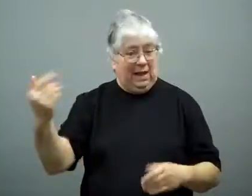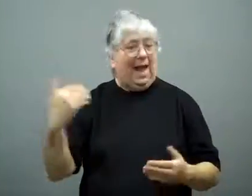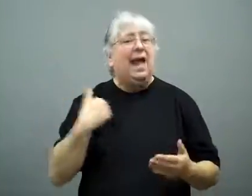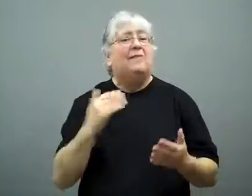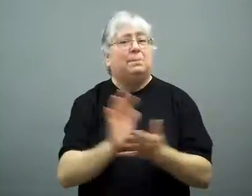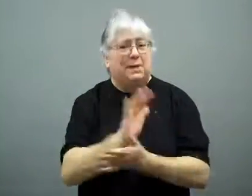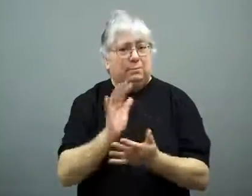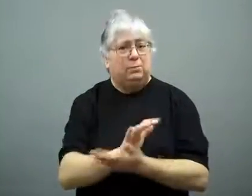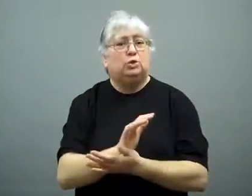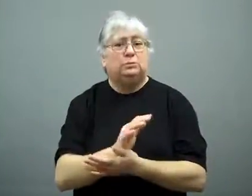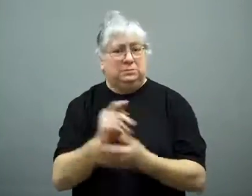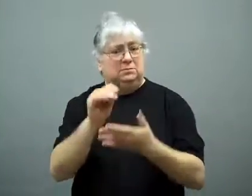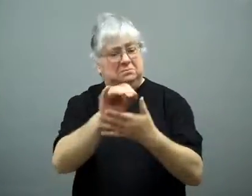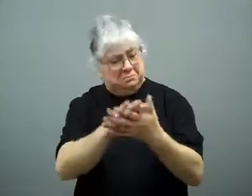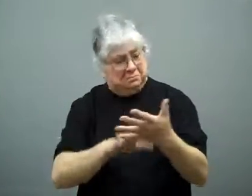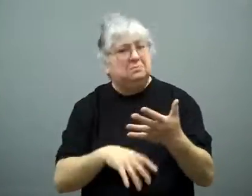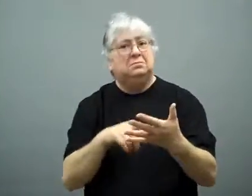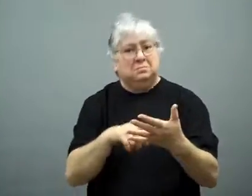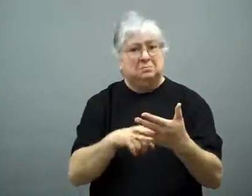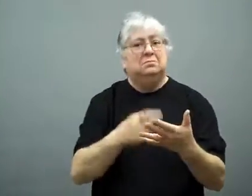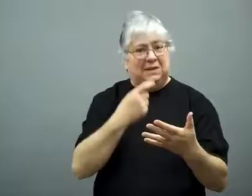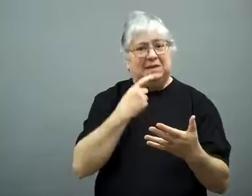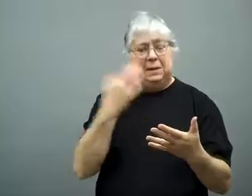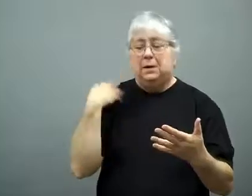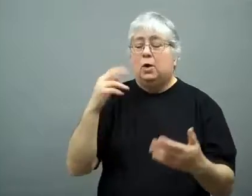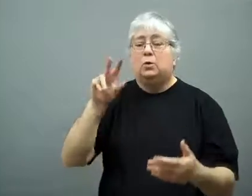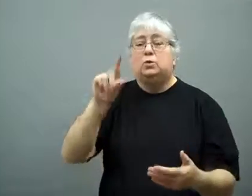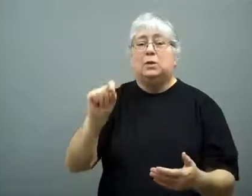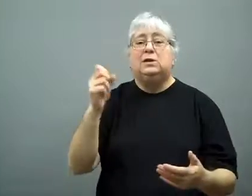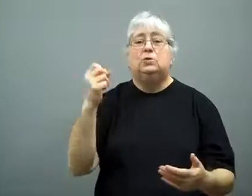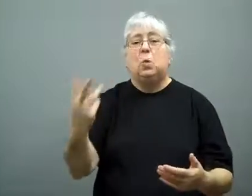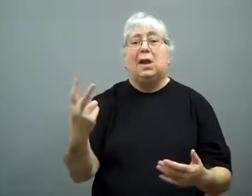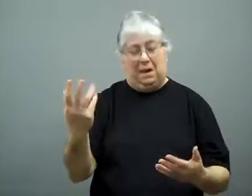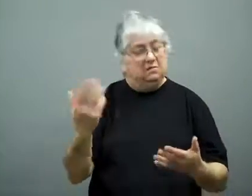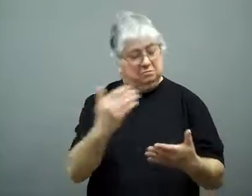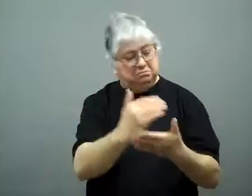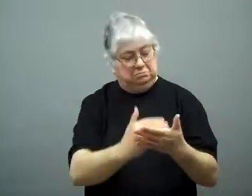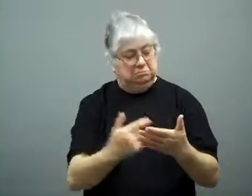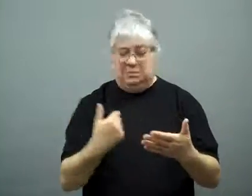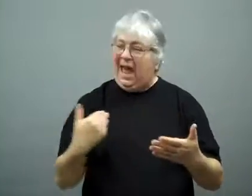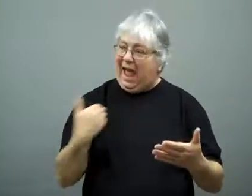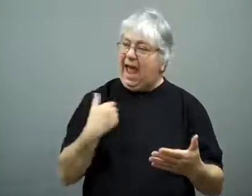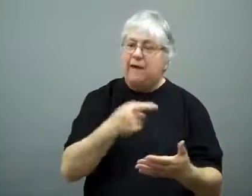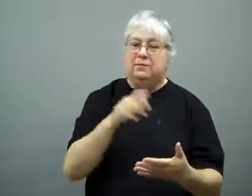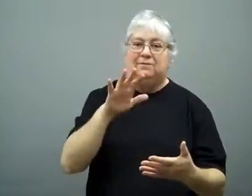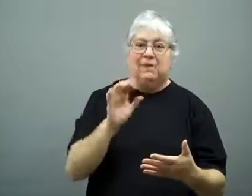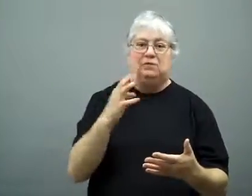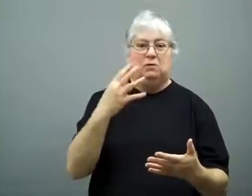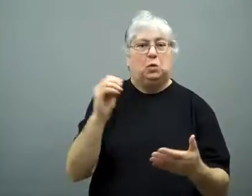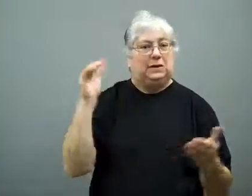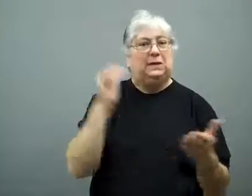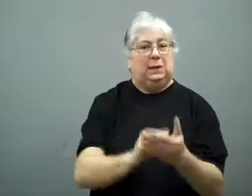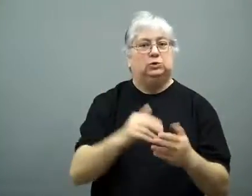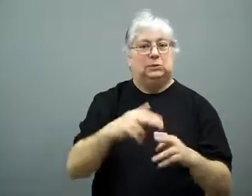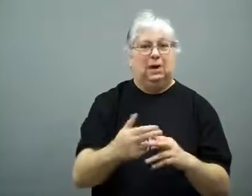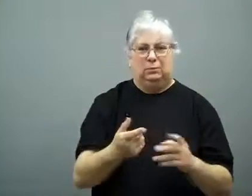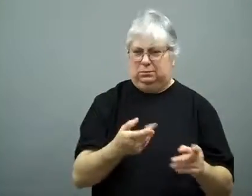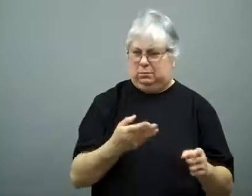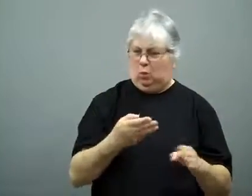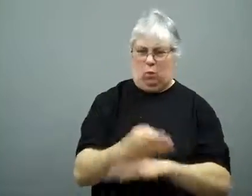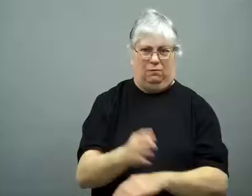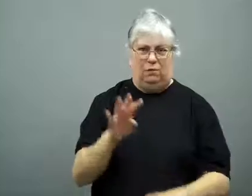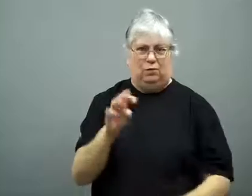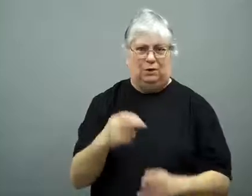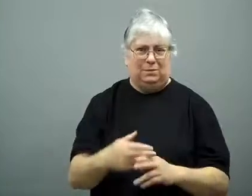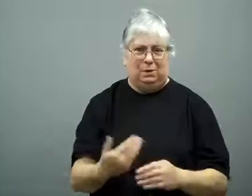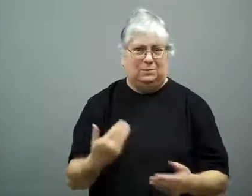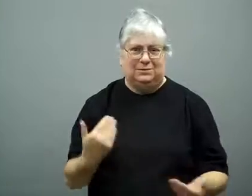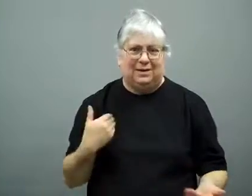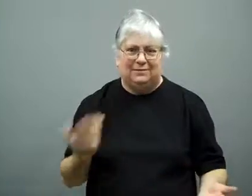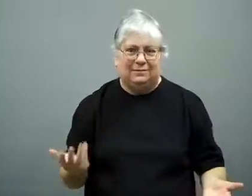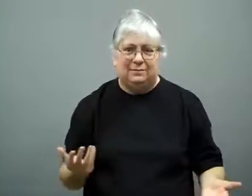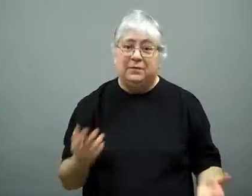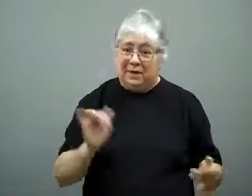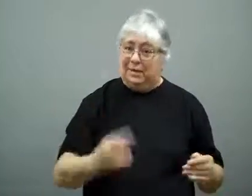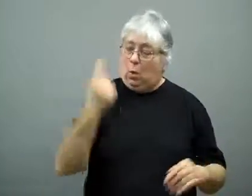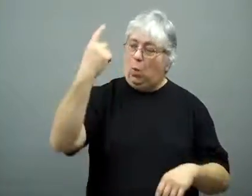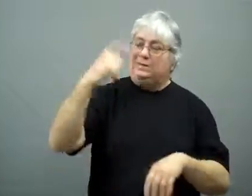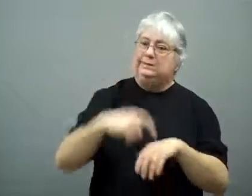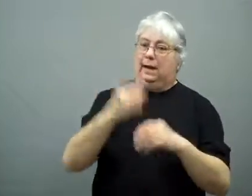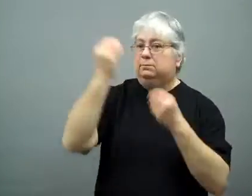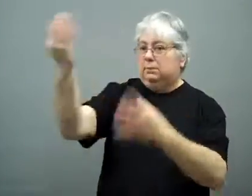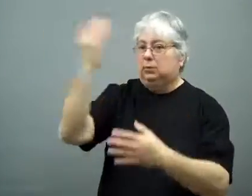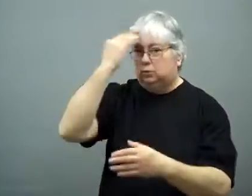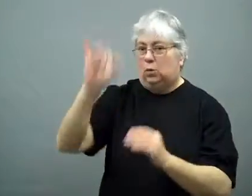had a report from 2012 stating the company had 540,000 pounds,